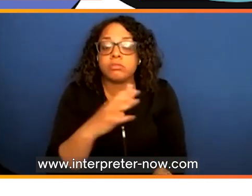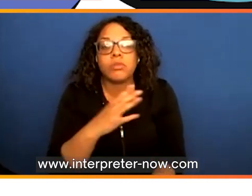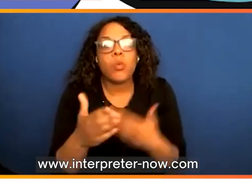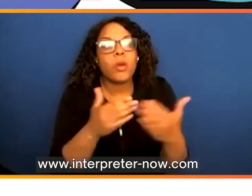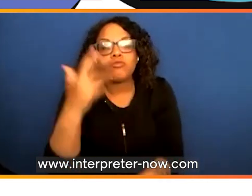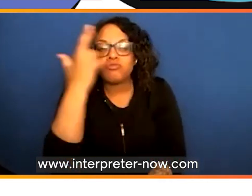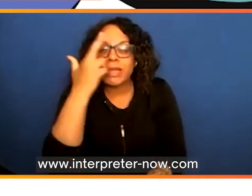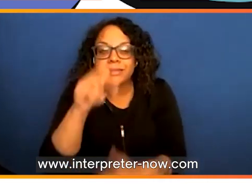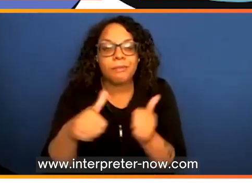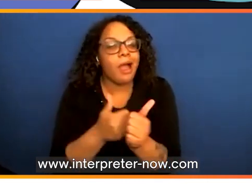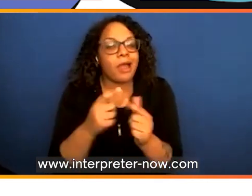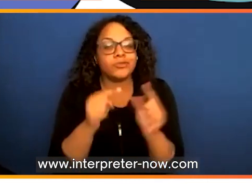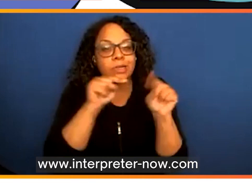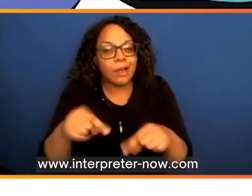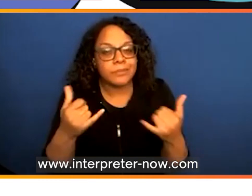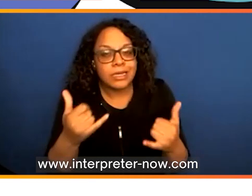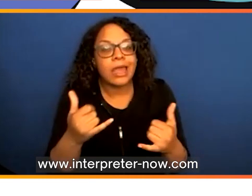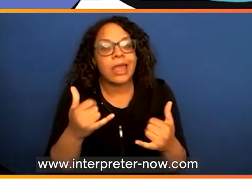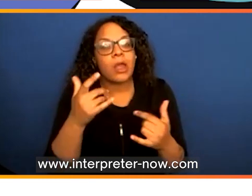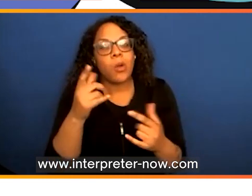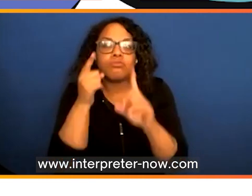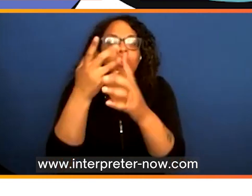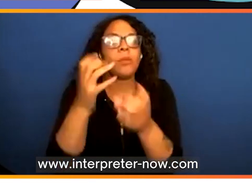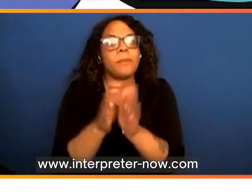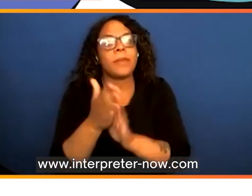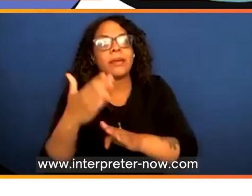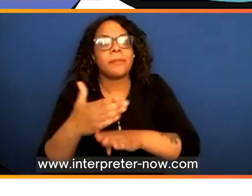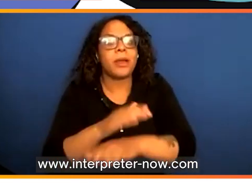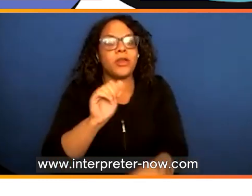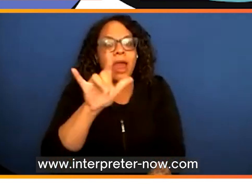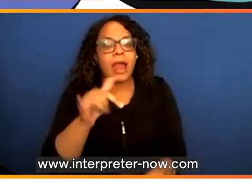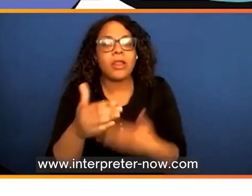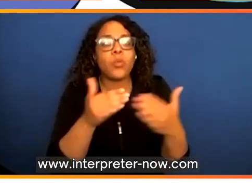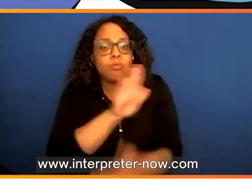Whatever reason you have for being here today, to become a better ally, is fantastic. But